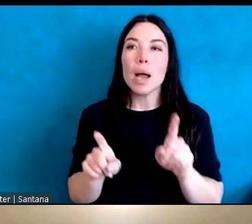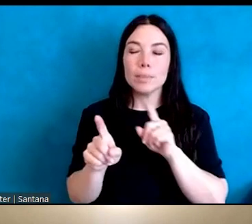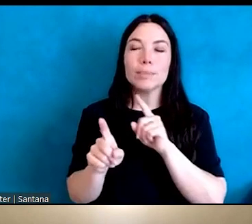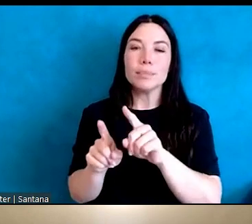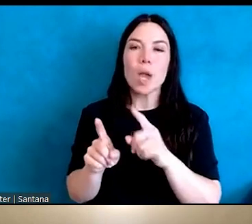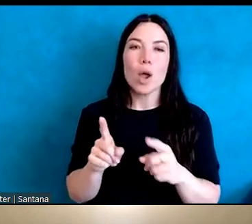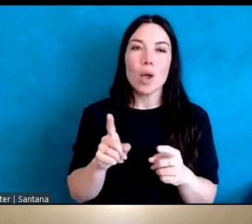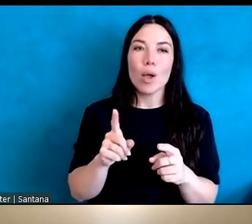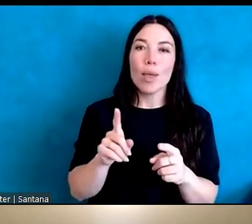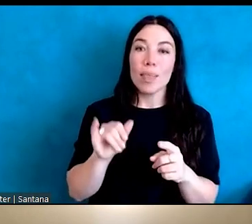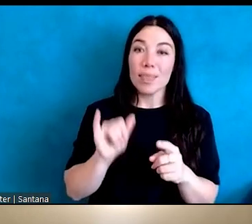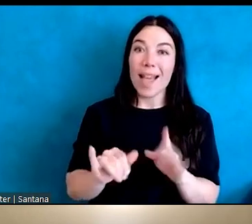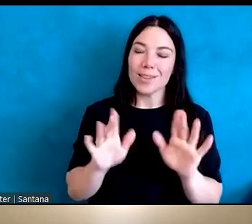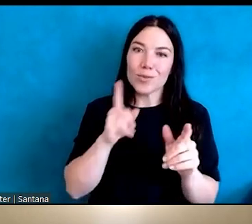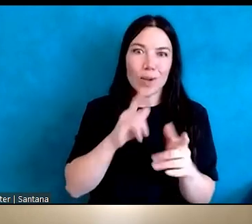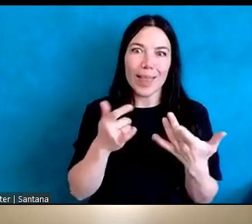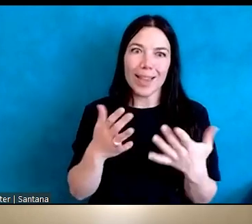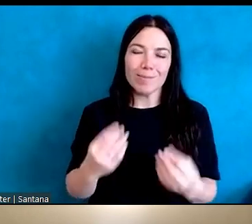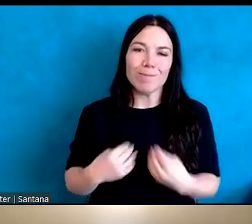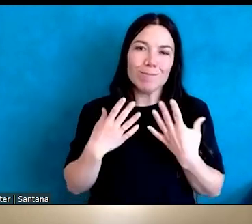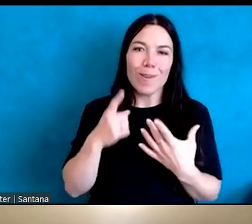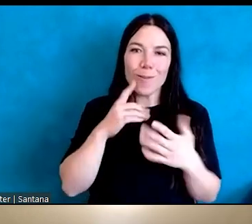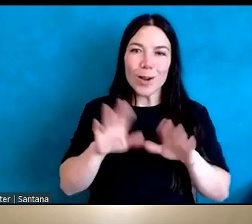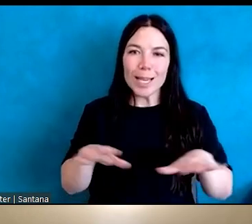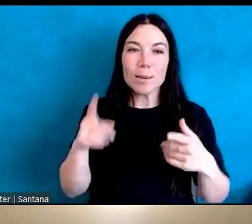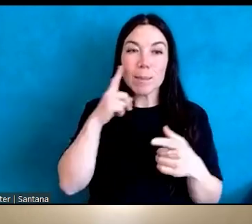since it requires a degree of negotiation of the ambiguity of reference.